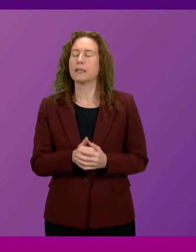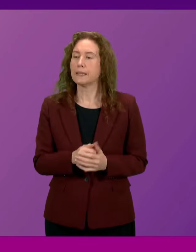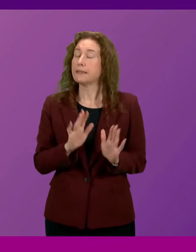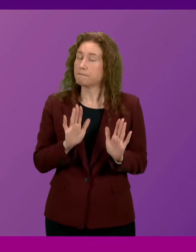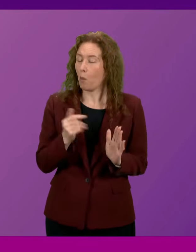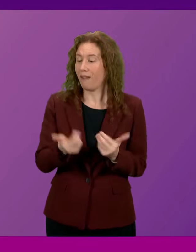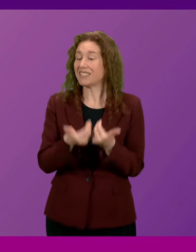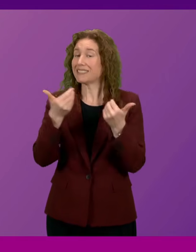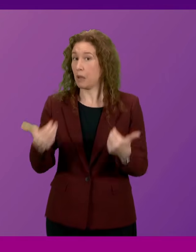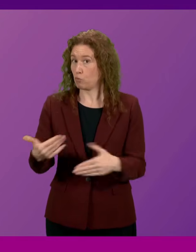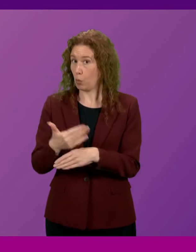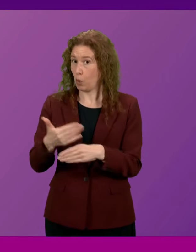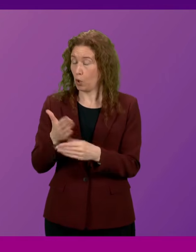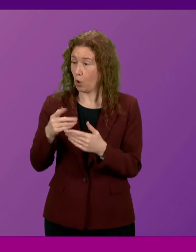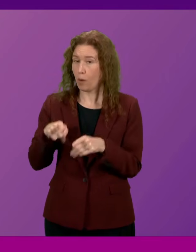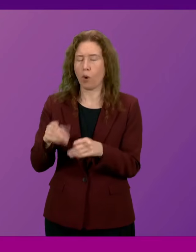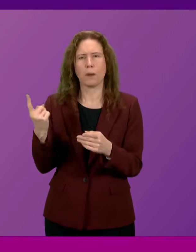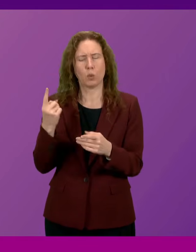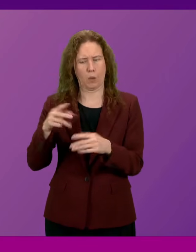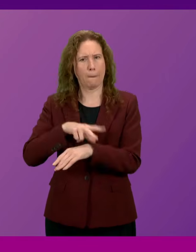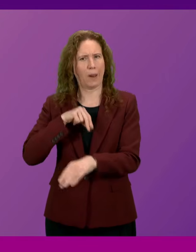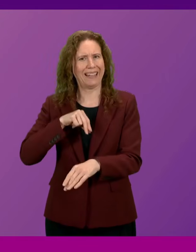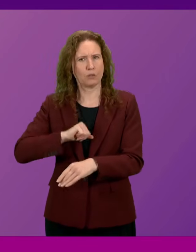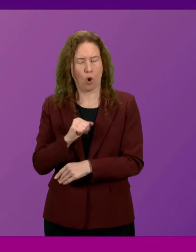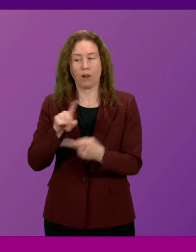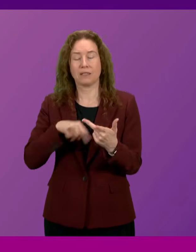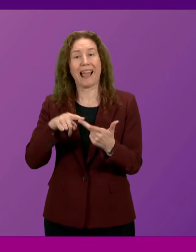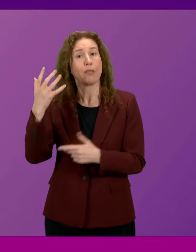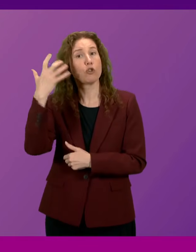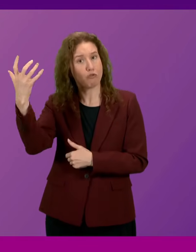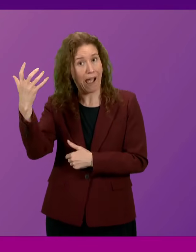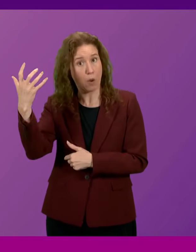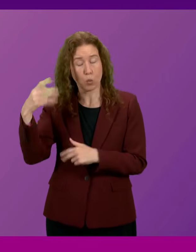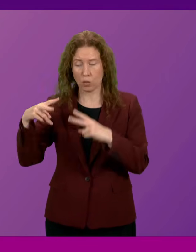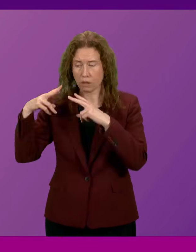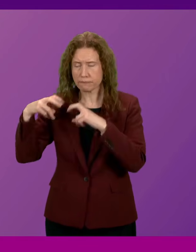Separate work by Police Scotland and the Crown is under way to explore individual cases,